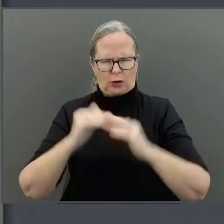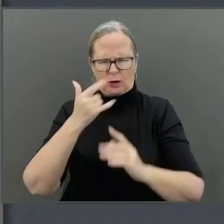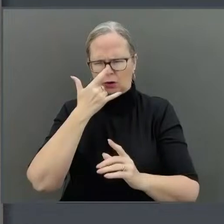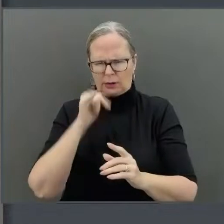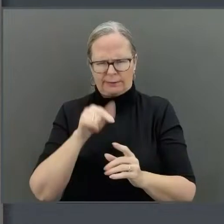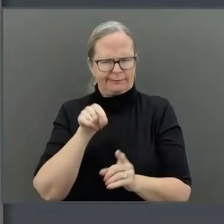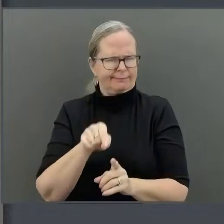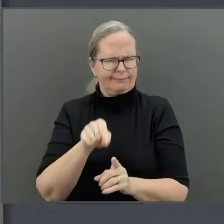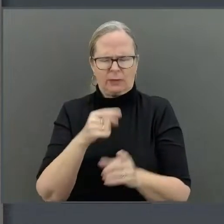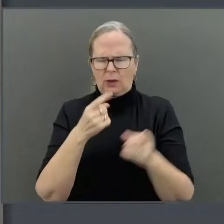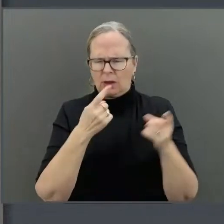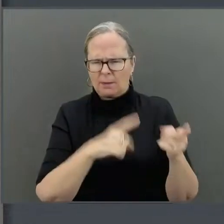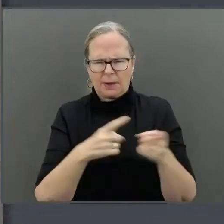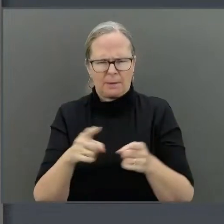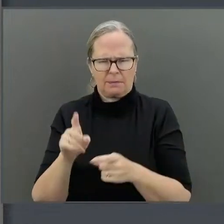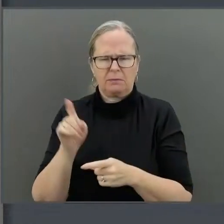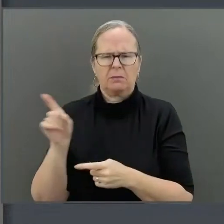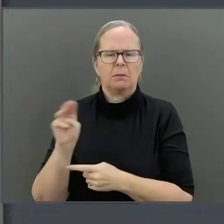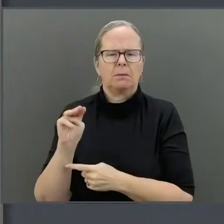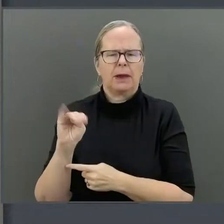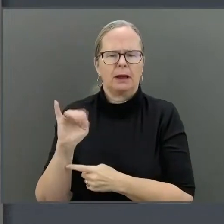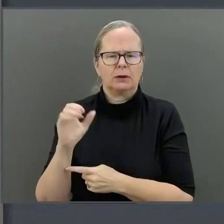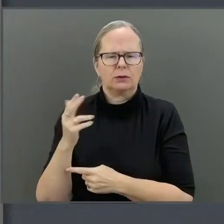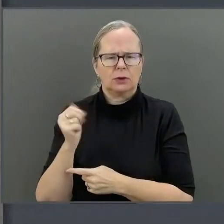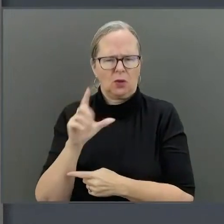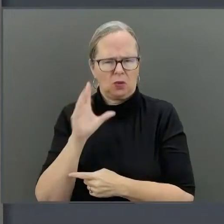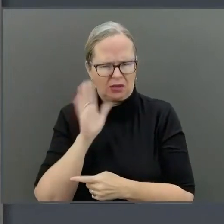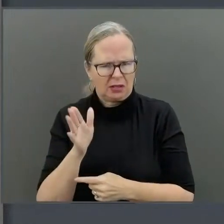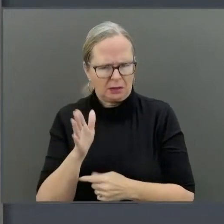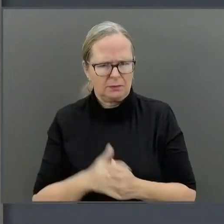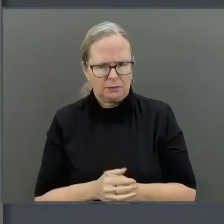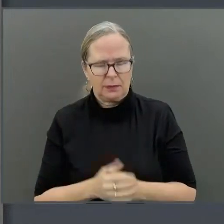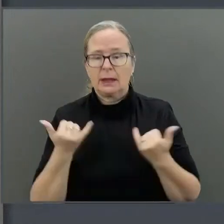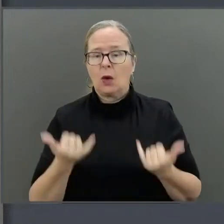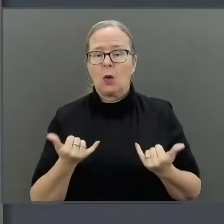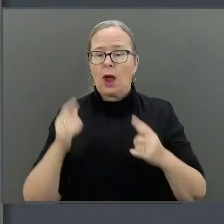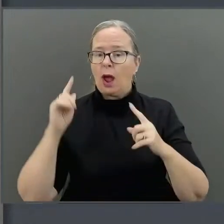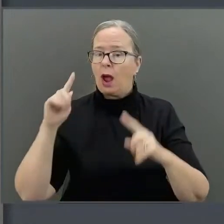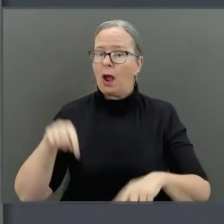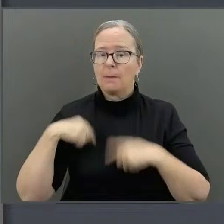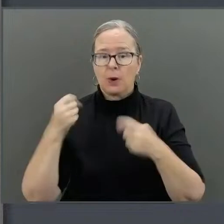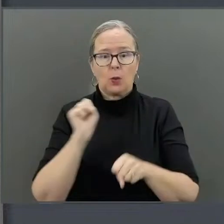have leveraged their deep experience with the oil and gas sector to come up with solutions for our